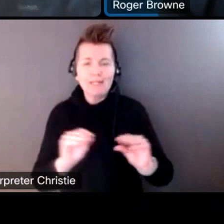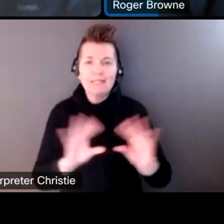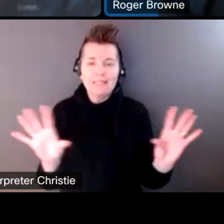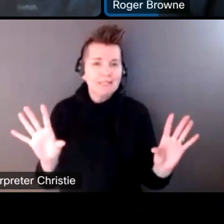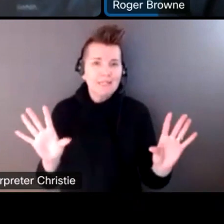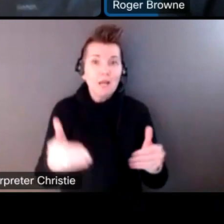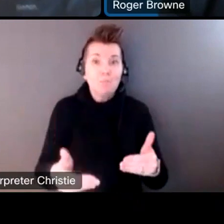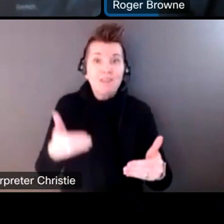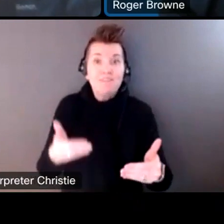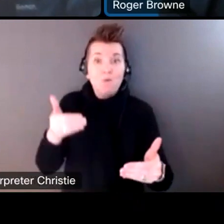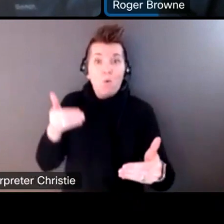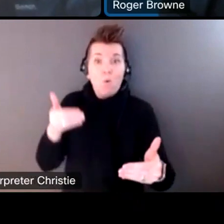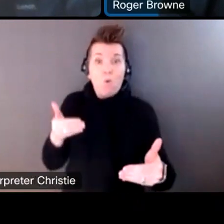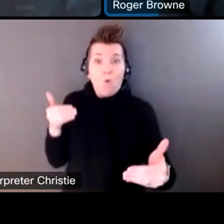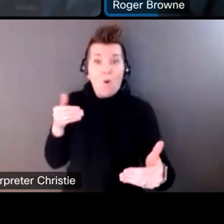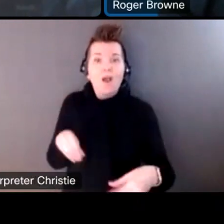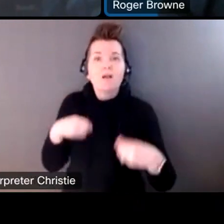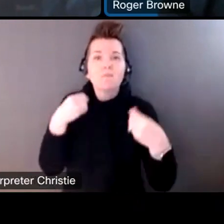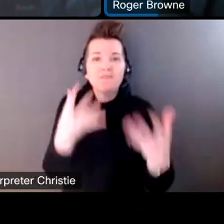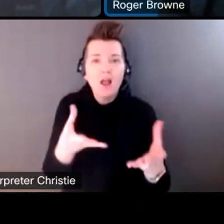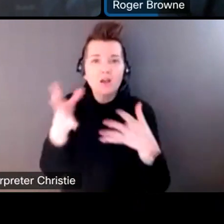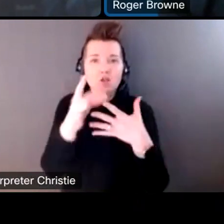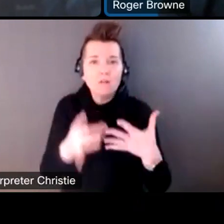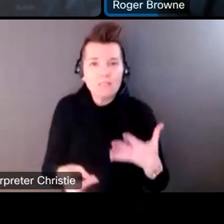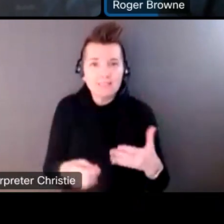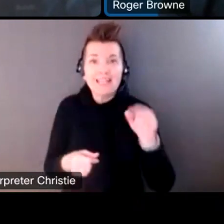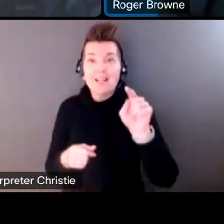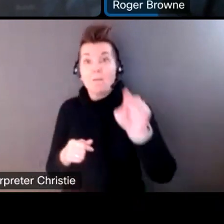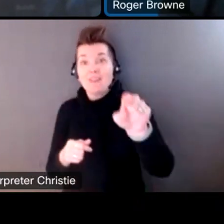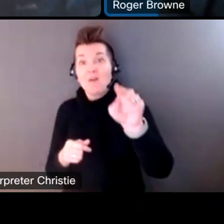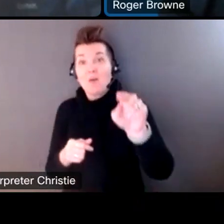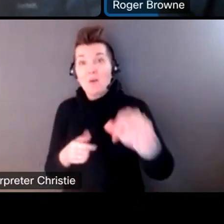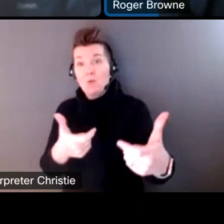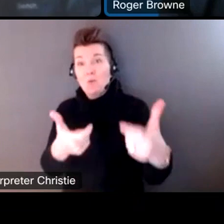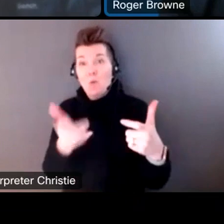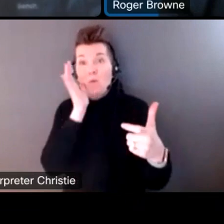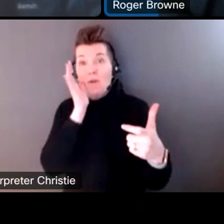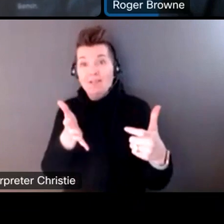giving you the choices of how you want to move forward. There are going to be situations where there's